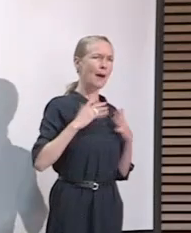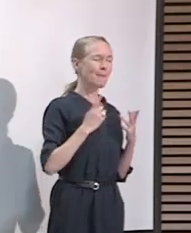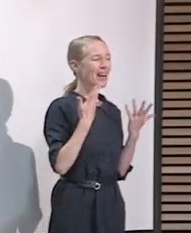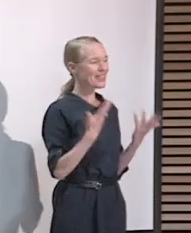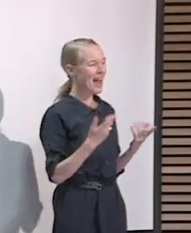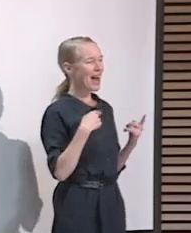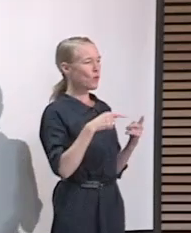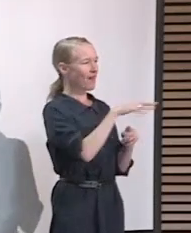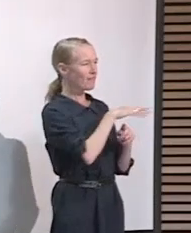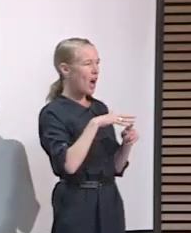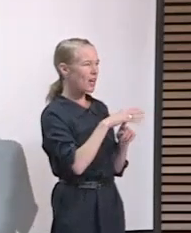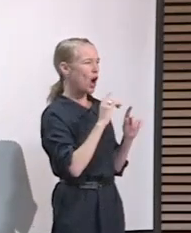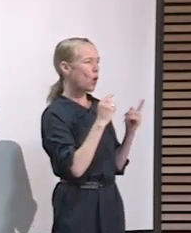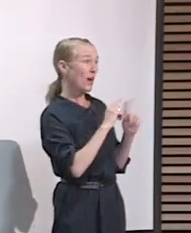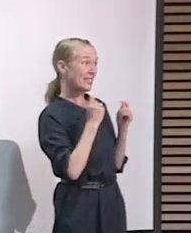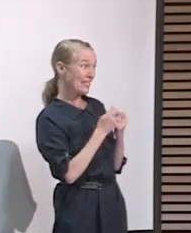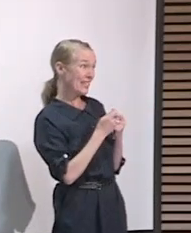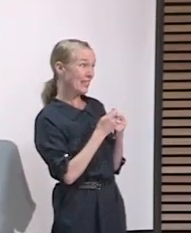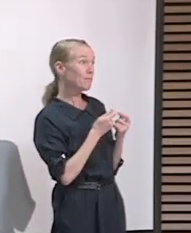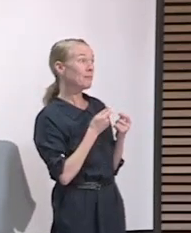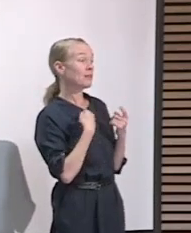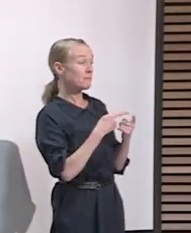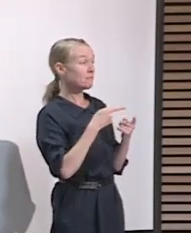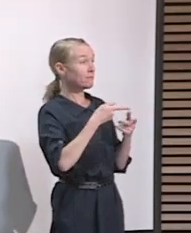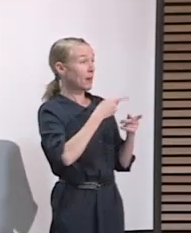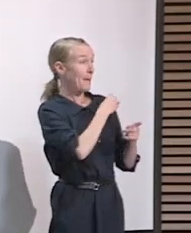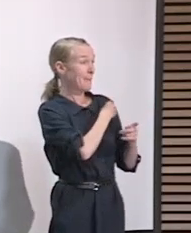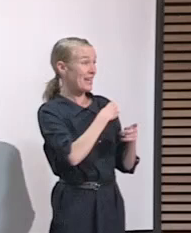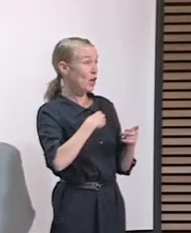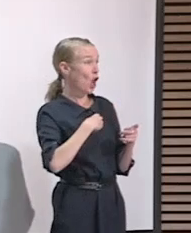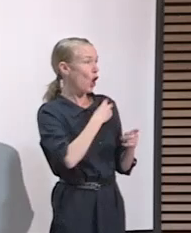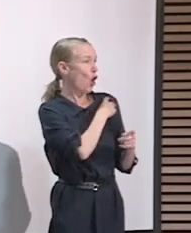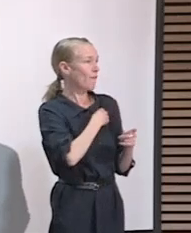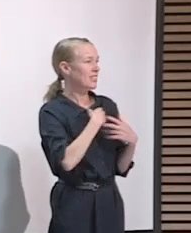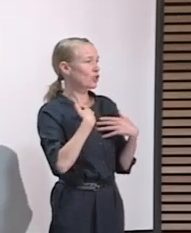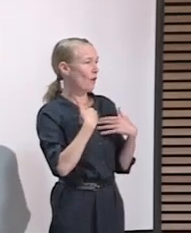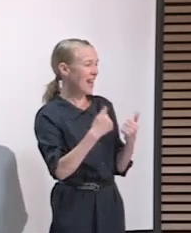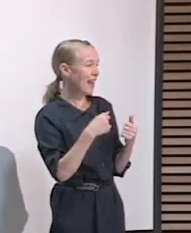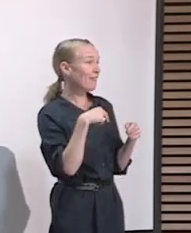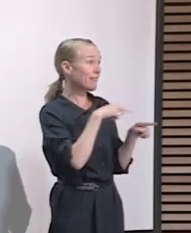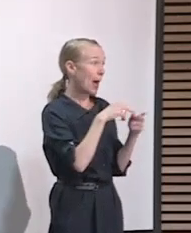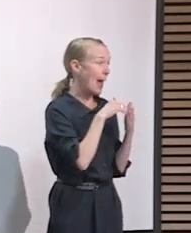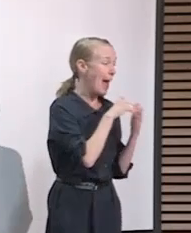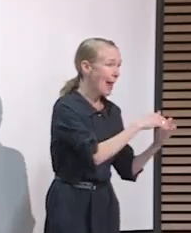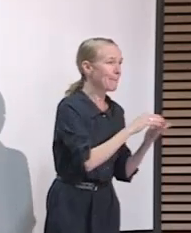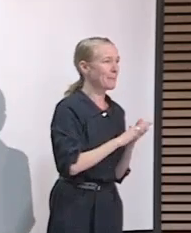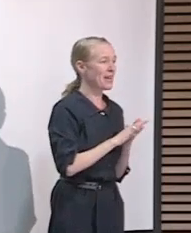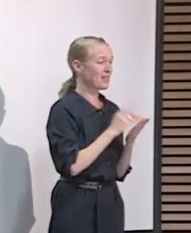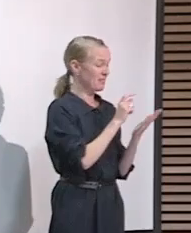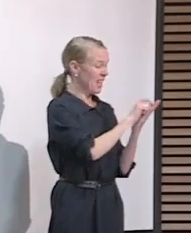who are involved now are working with the teams and whilst I have issued a directorive to medical